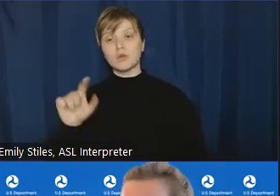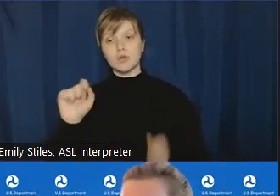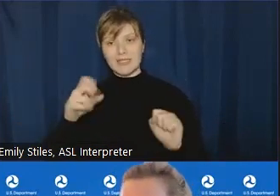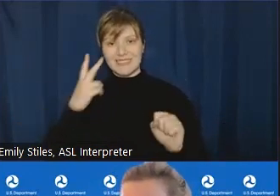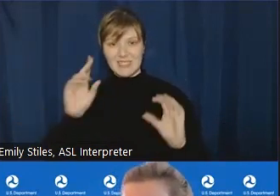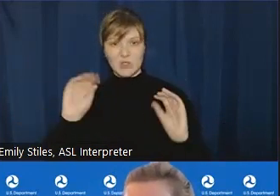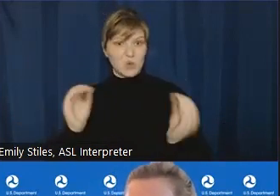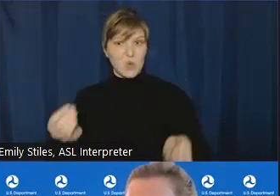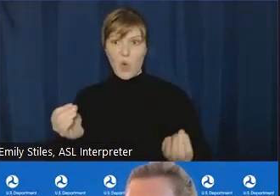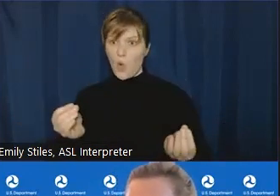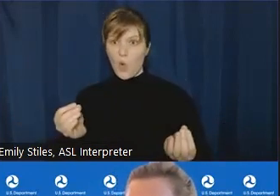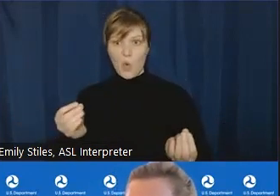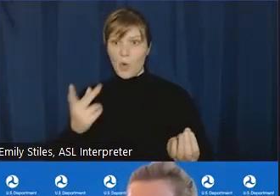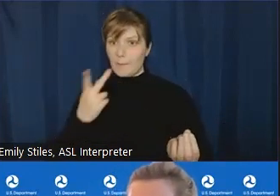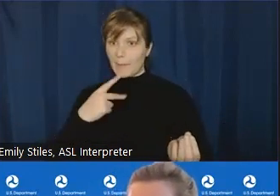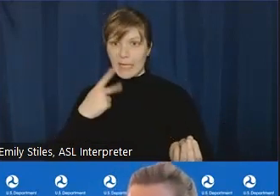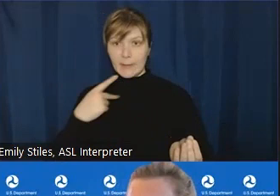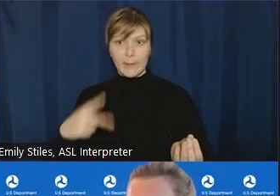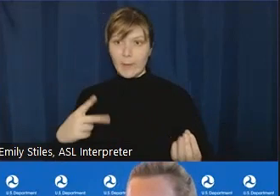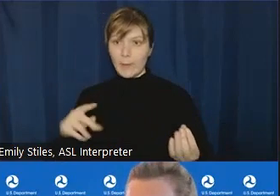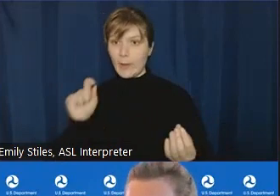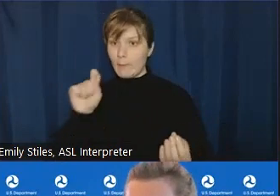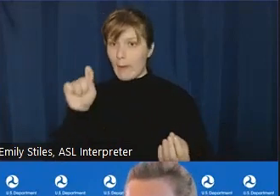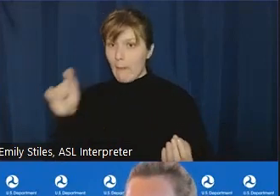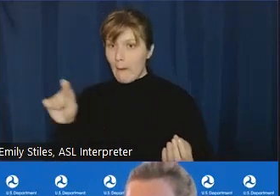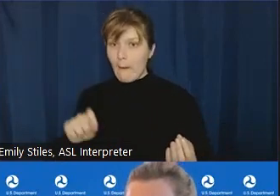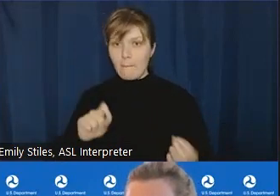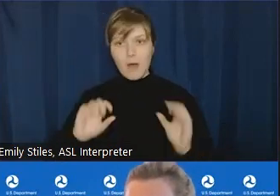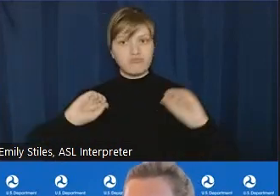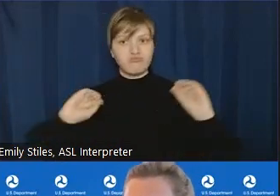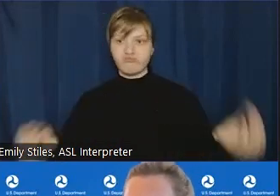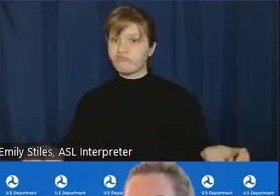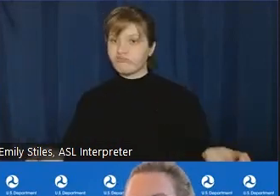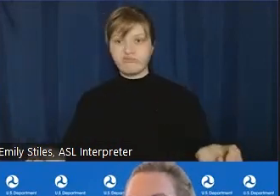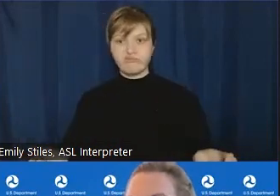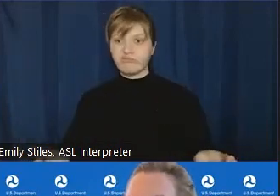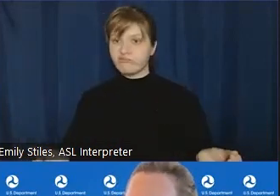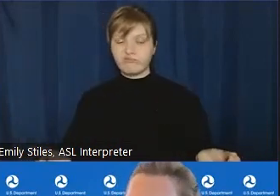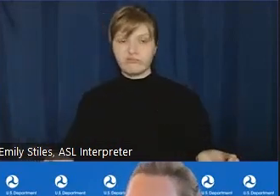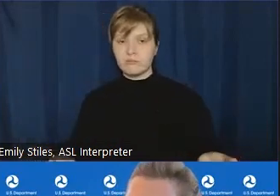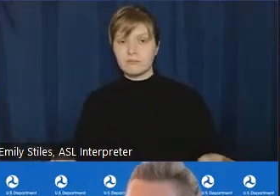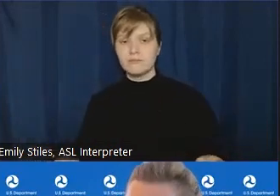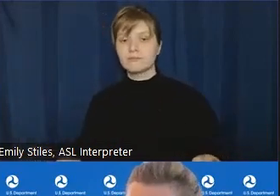meaning there is no FTA grantee in Lost Creek. But if you zoom out,